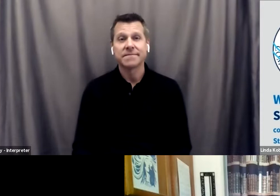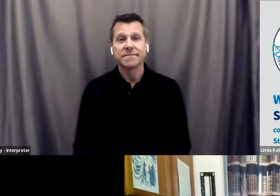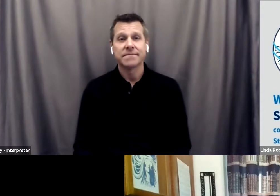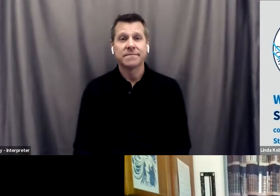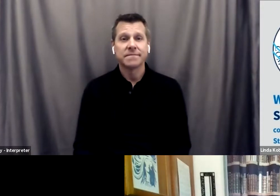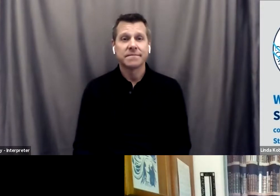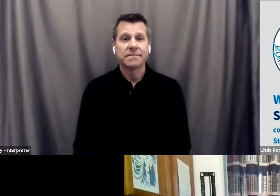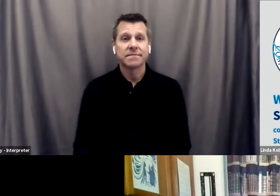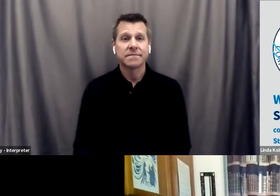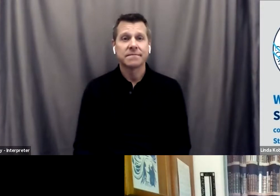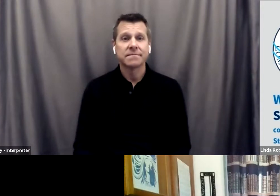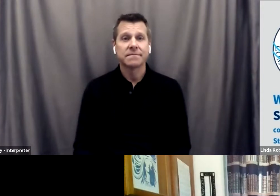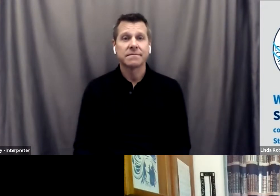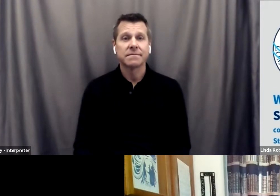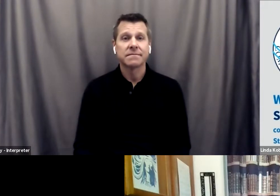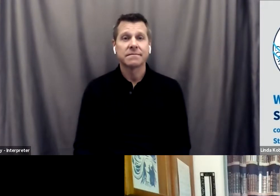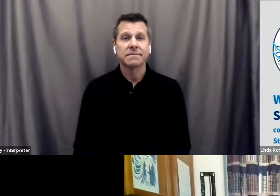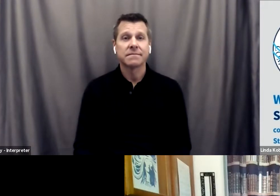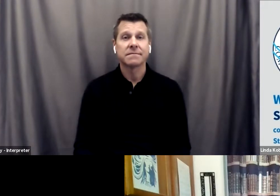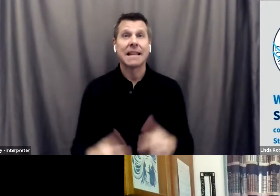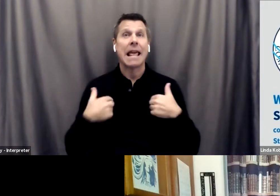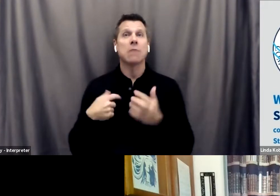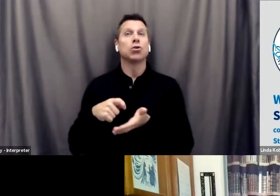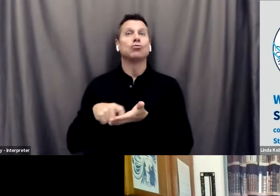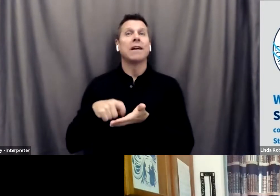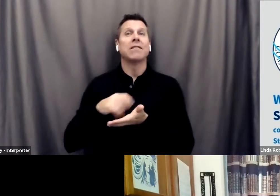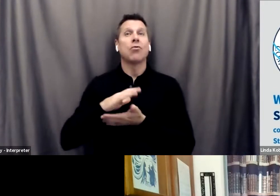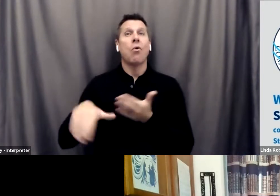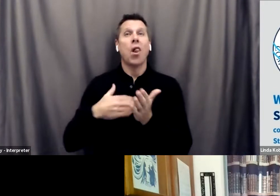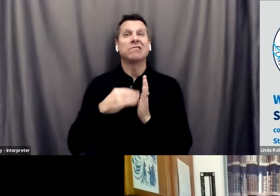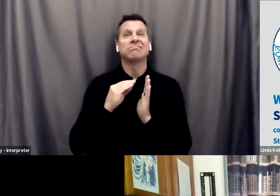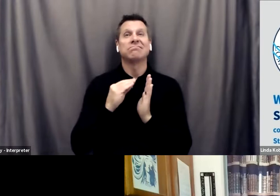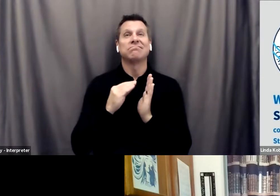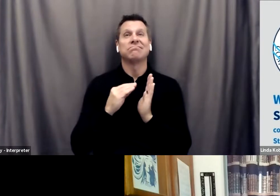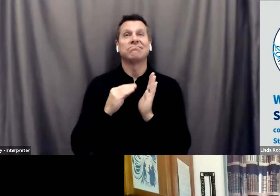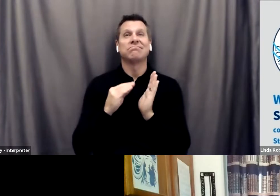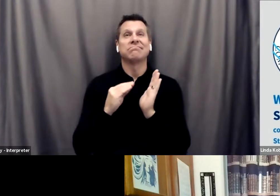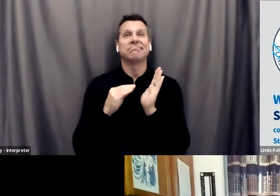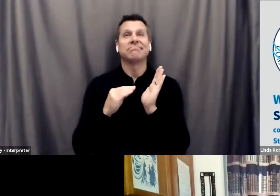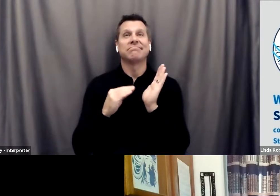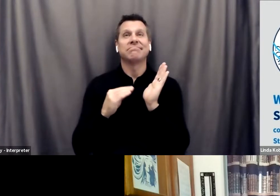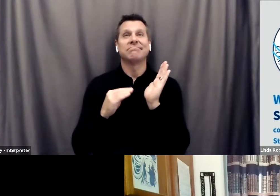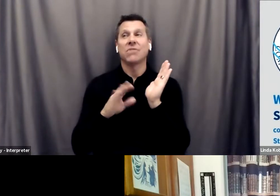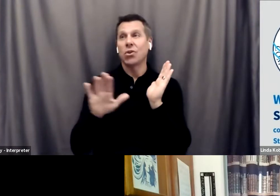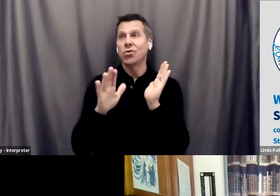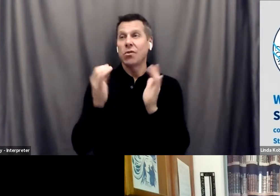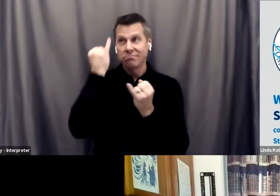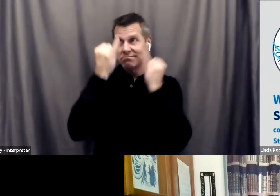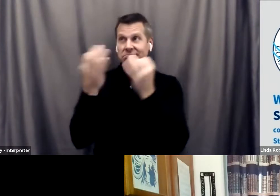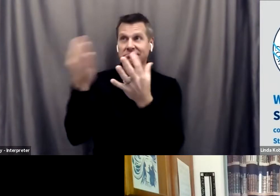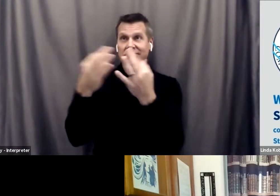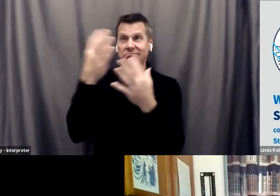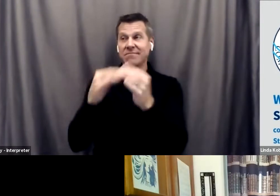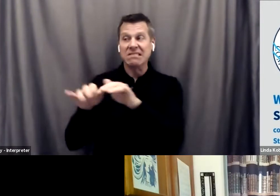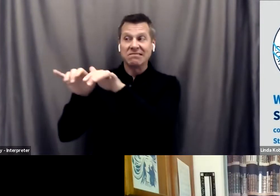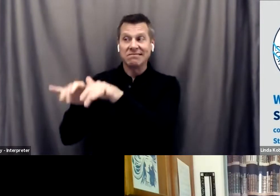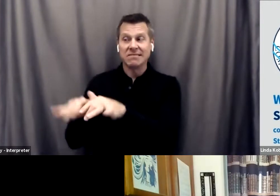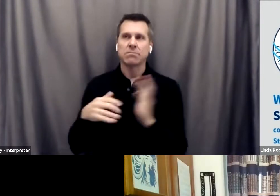I just wanted to say that I'm writing all of these down all the suggestions that you've made in the in the comments. I've got, I've